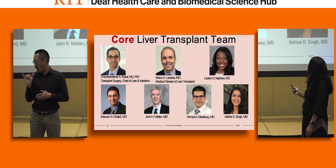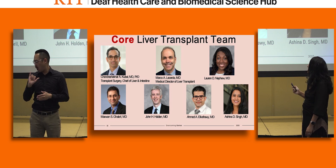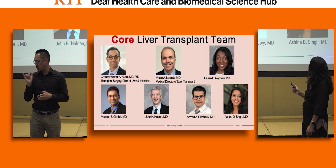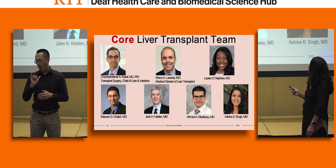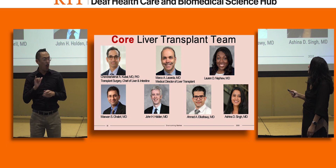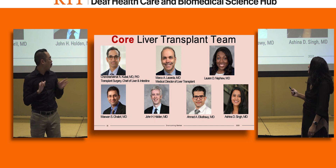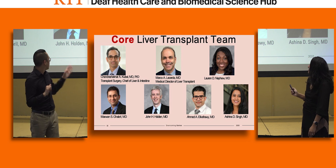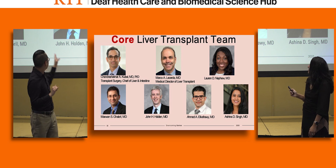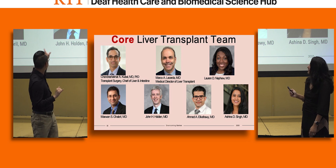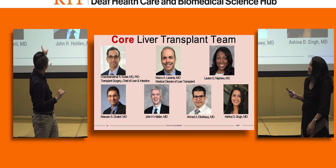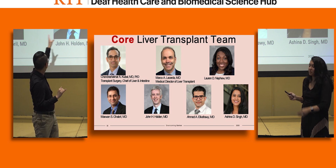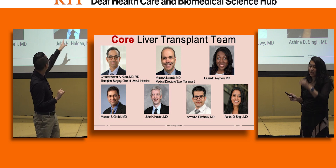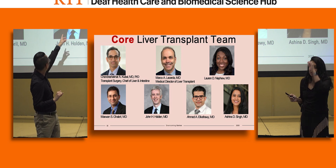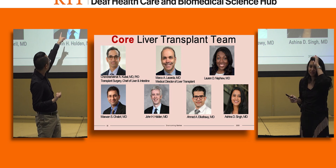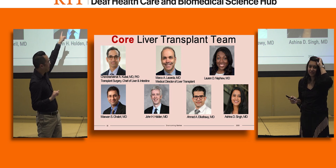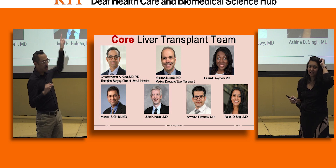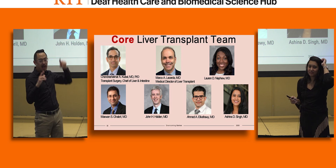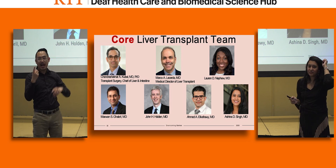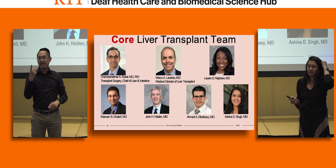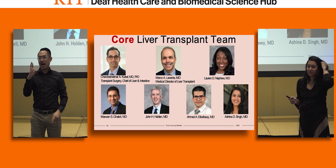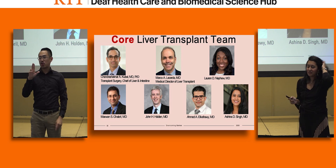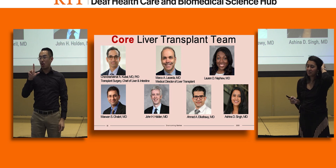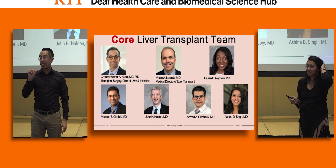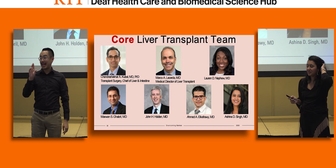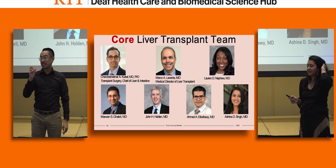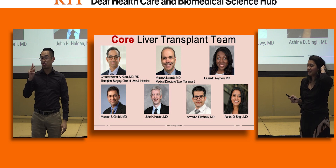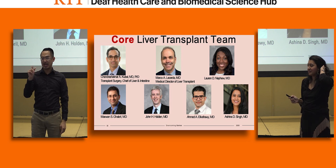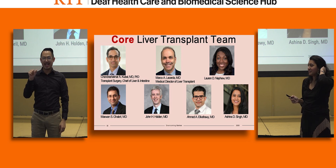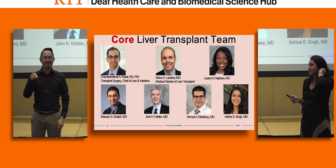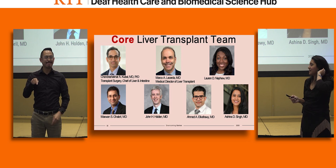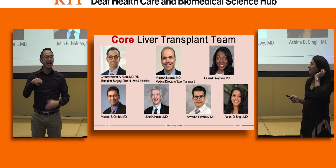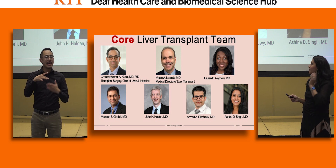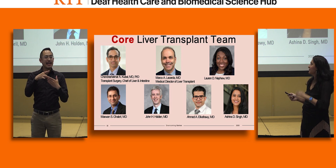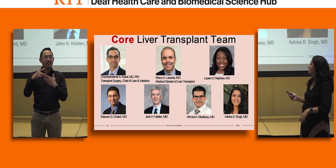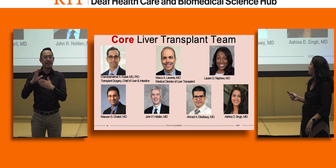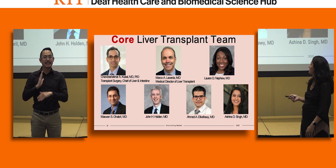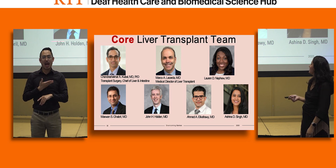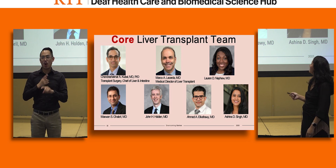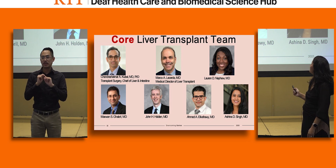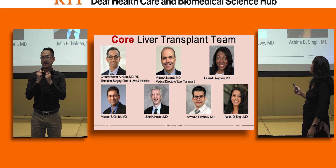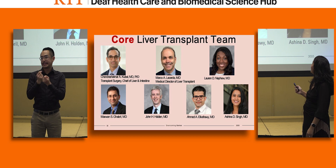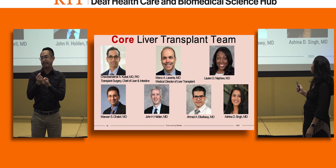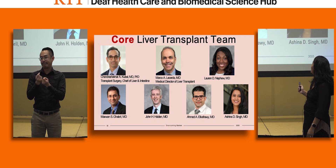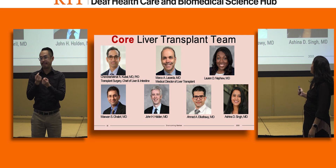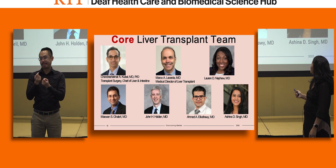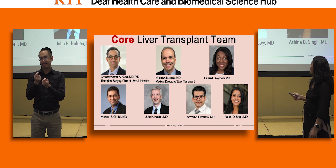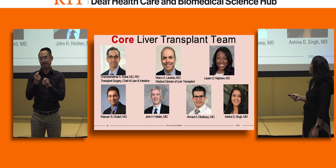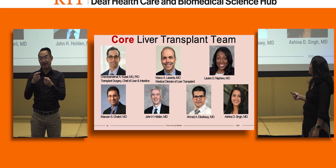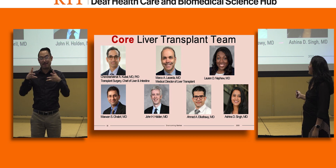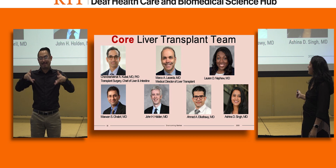Dr. Lacerda is our Medical Director of Liver Transplant, and he kind of leads the team of the rest of us